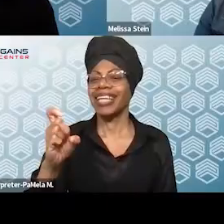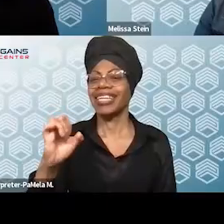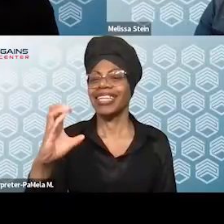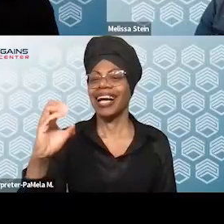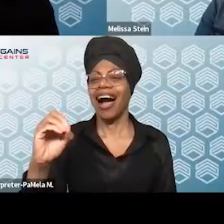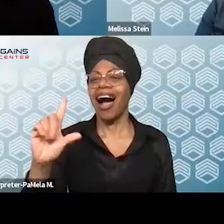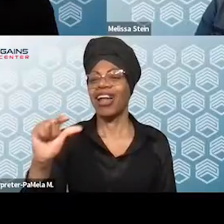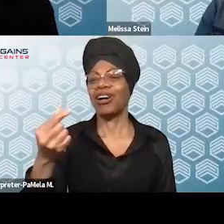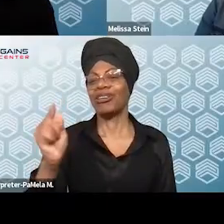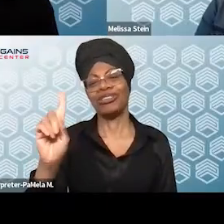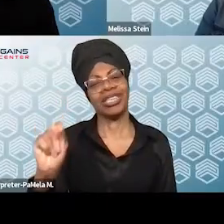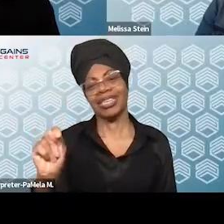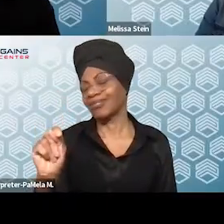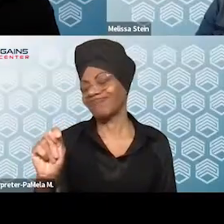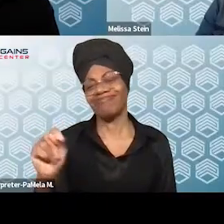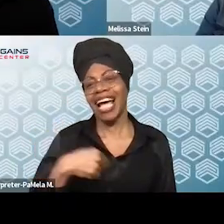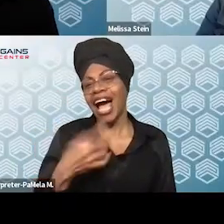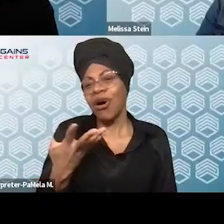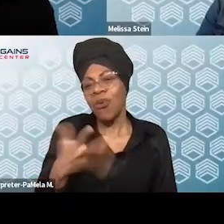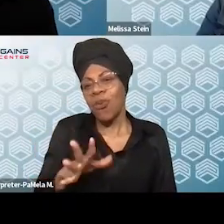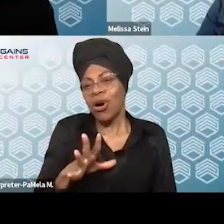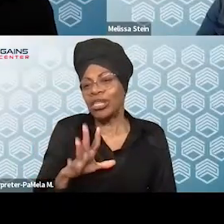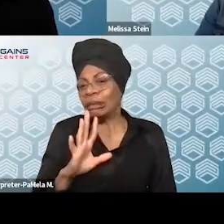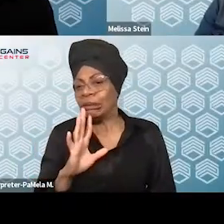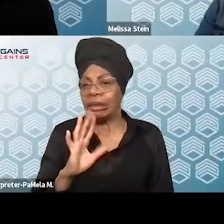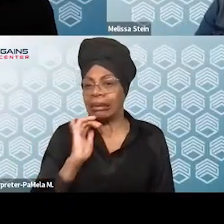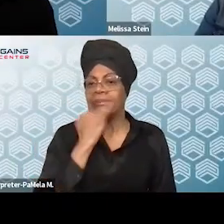And I don't wanna mislead anyone there,